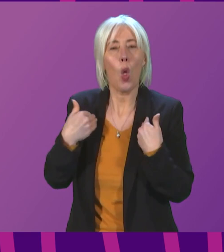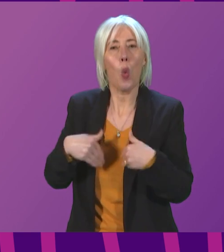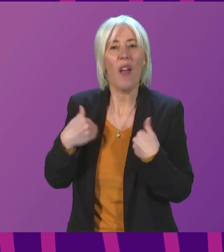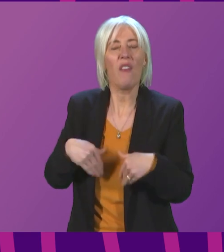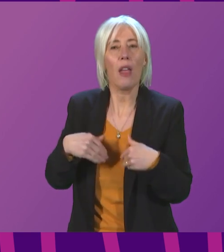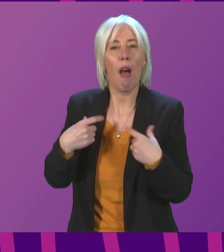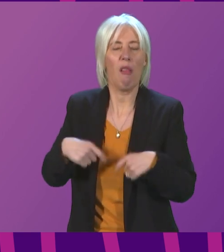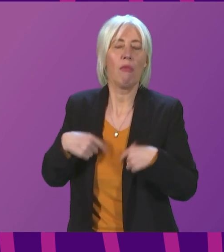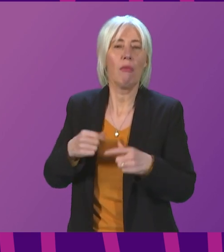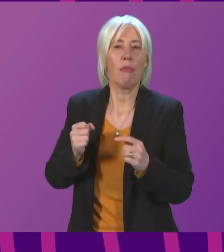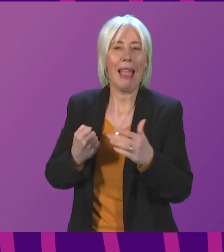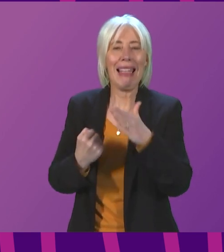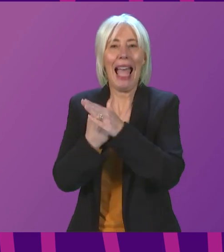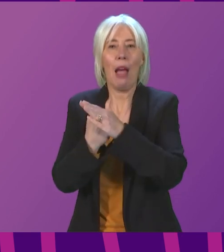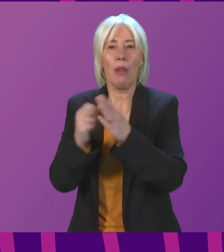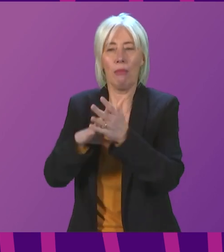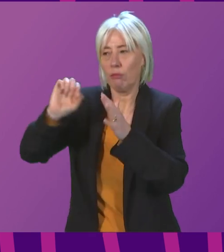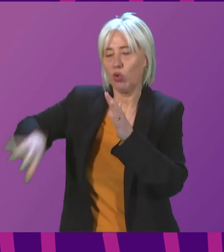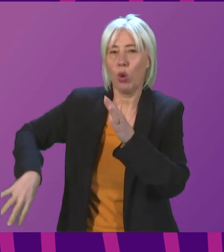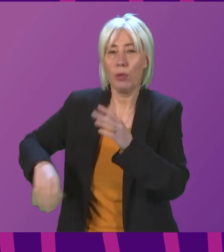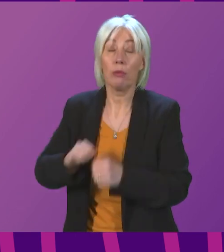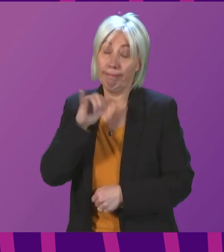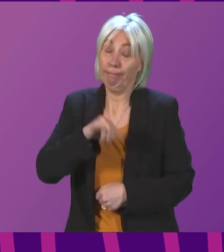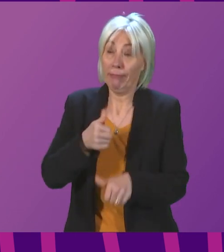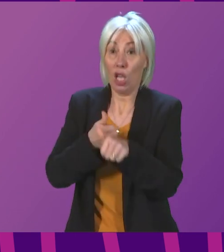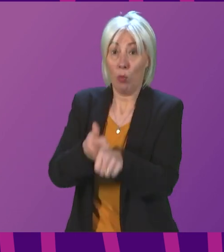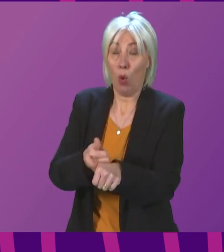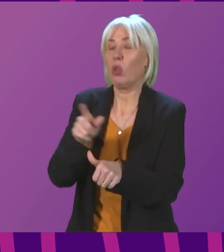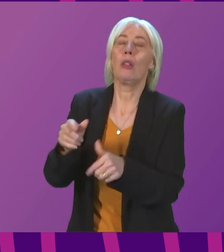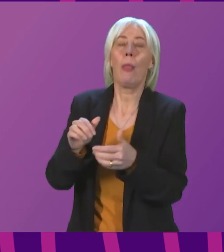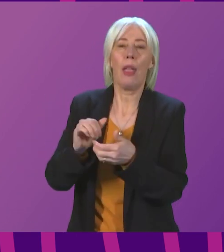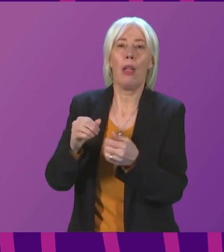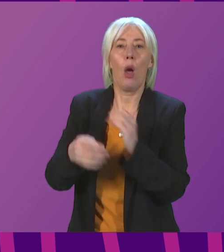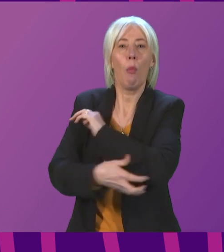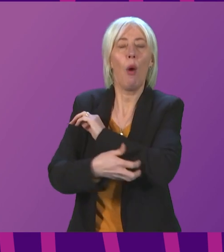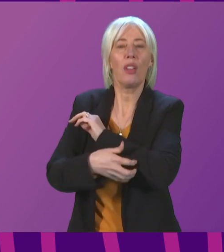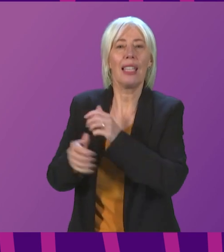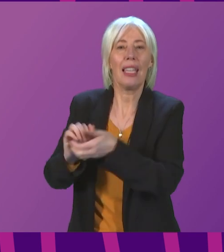I fully support the Poverty Alliance campaign.